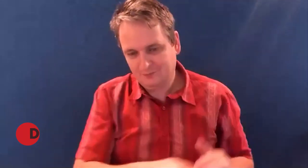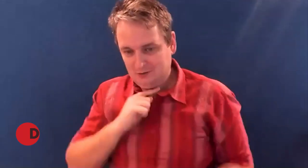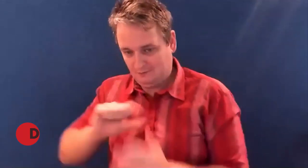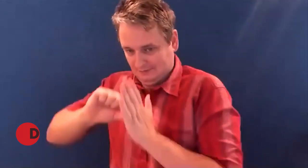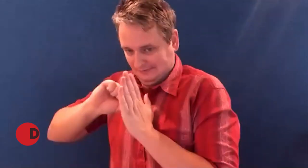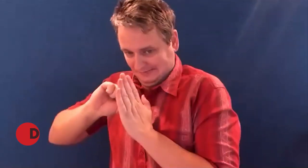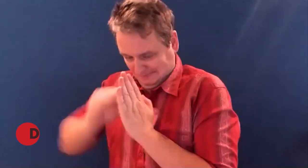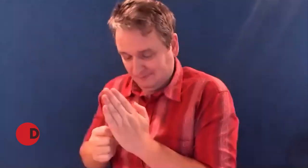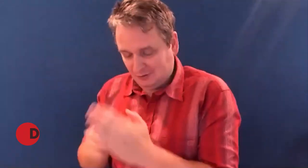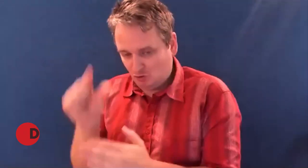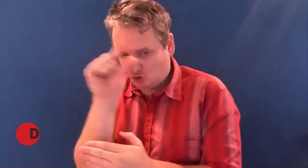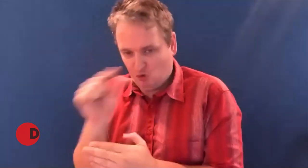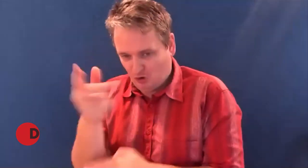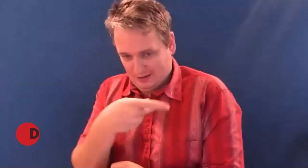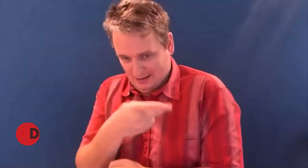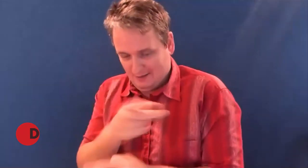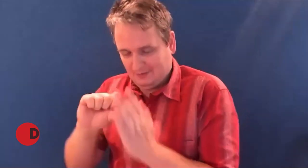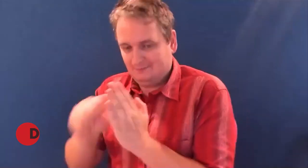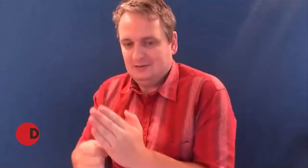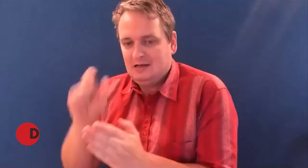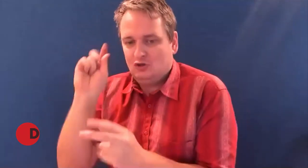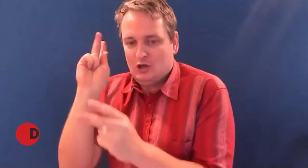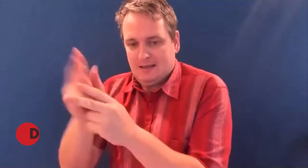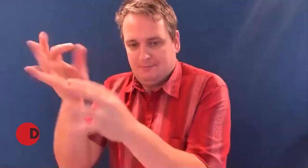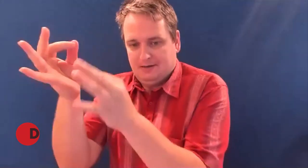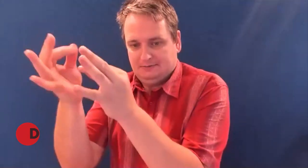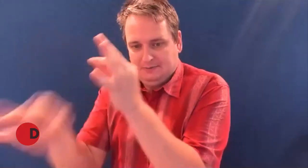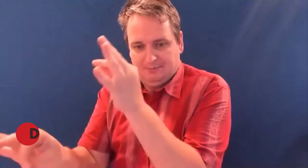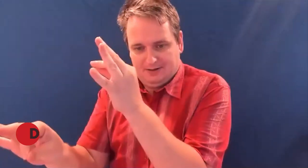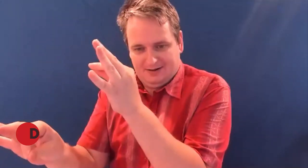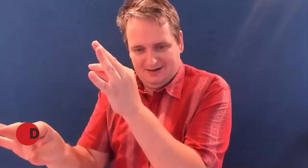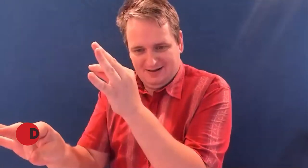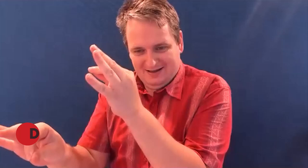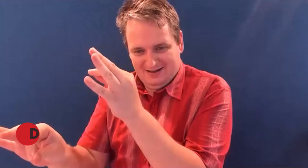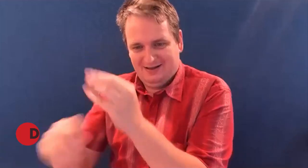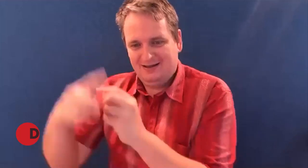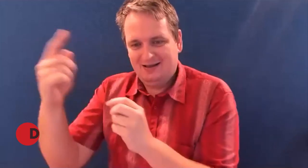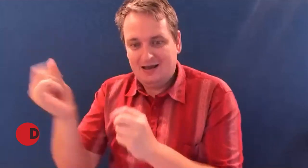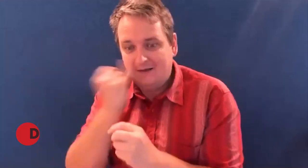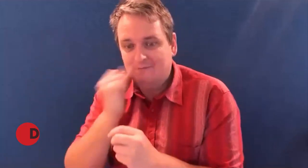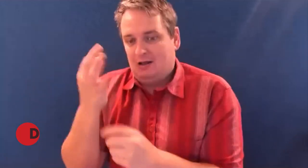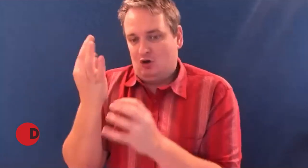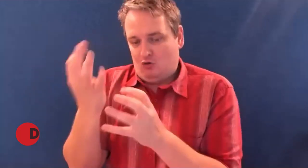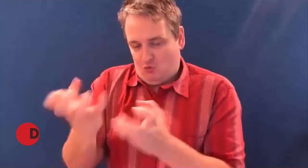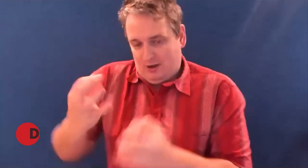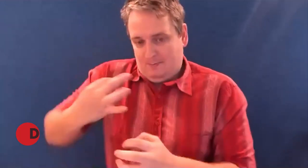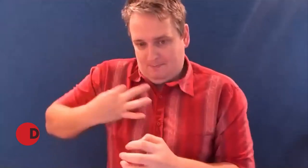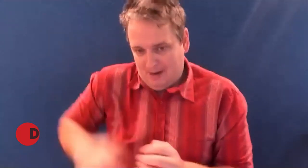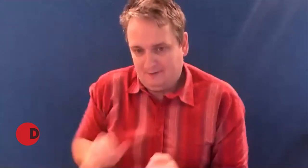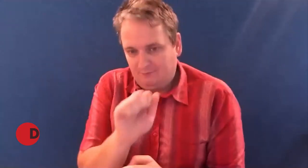press keys so we emphasized to Google to keep it simple if they wanted benefits back,